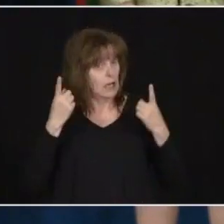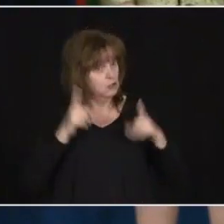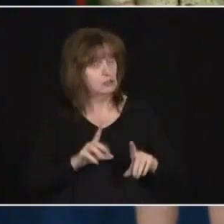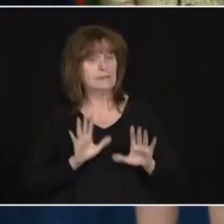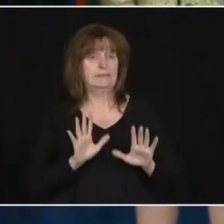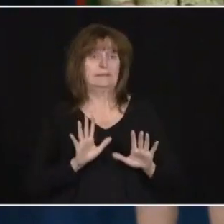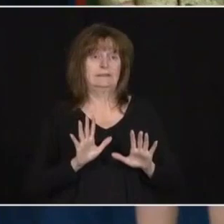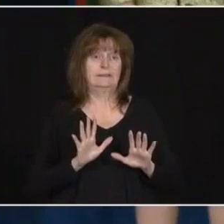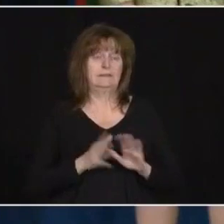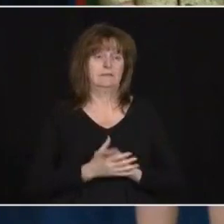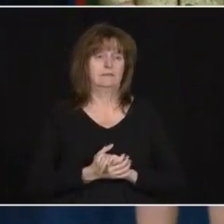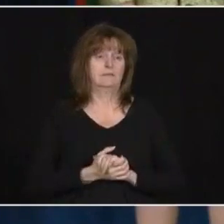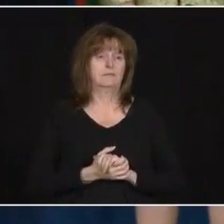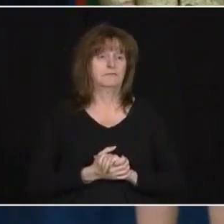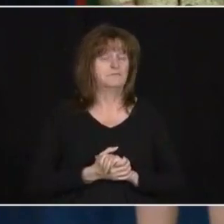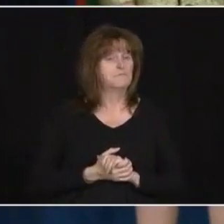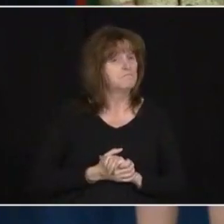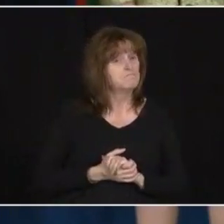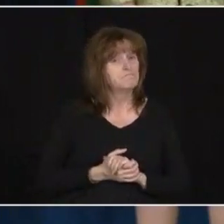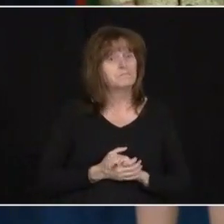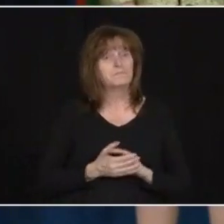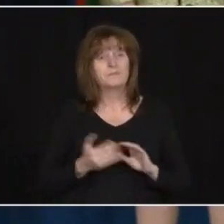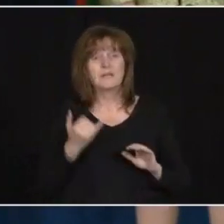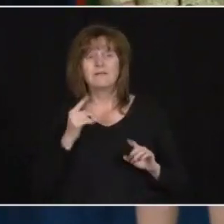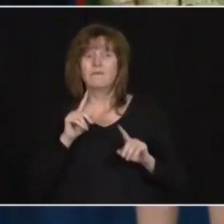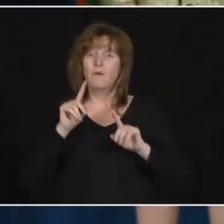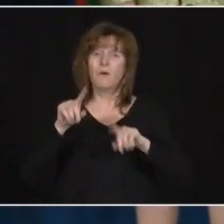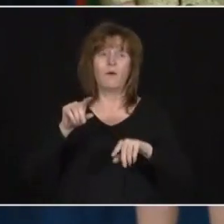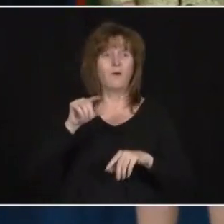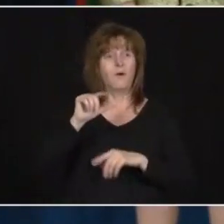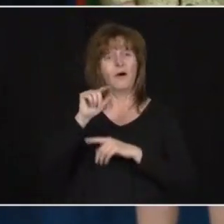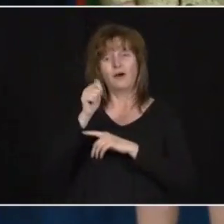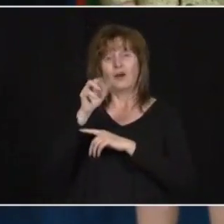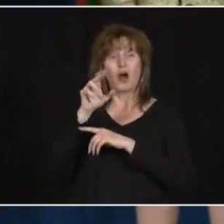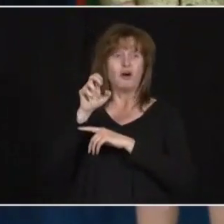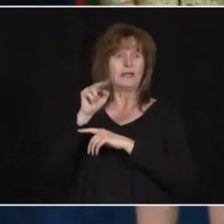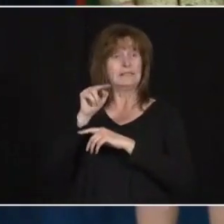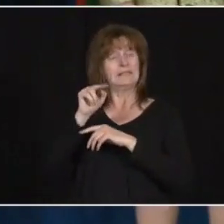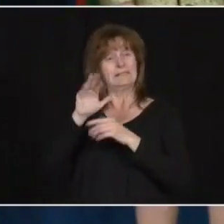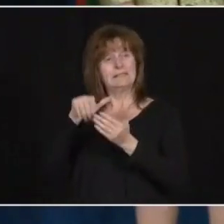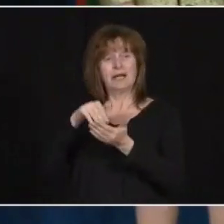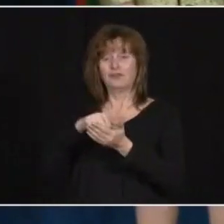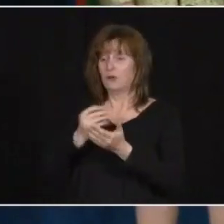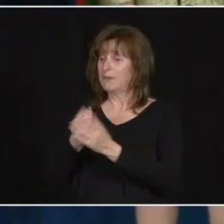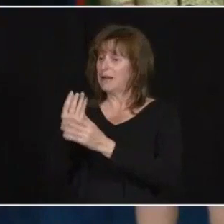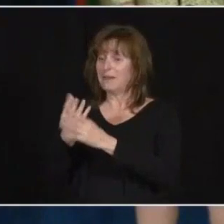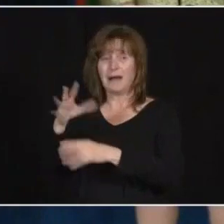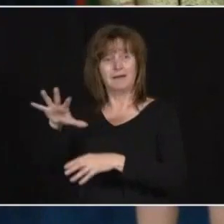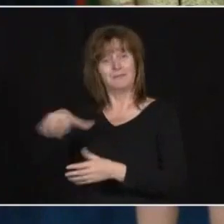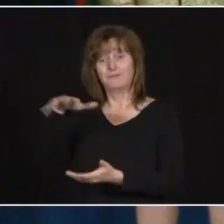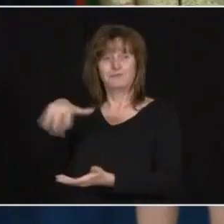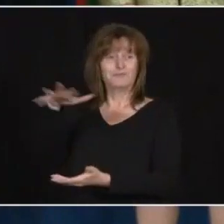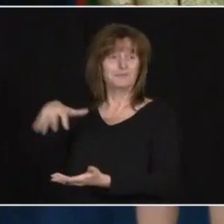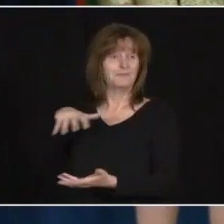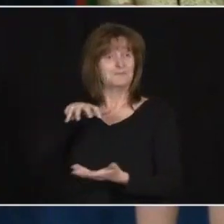But I agree; nothing is better than going to the garden centre, grabbing some plants, going in the